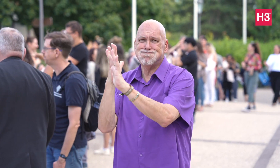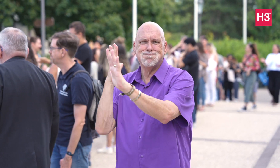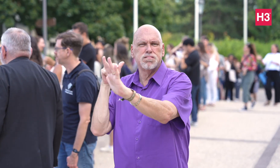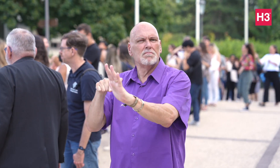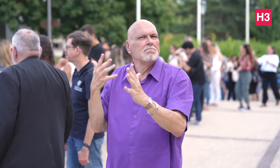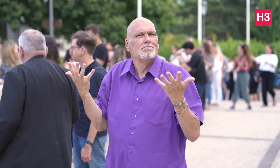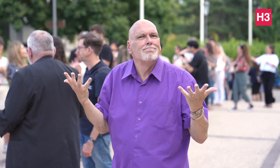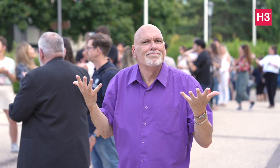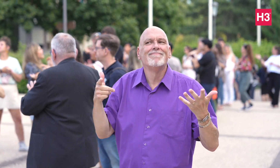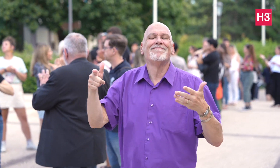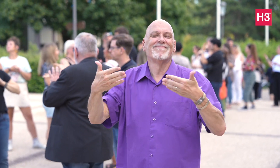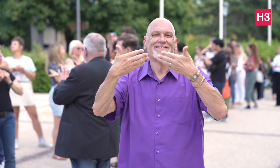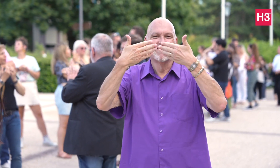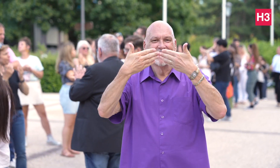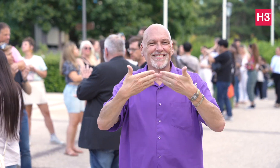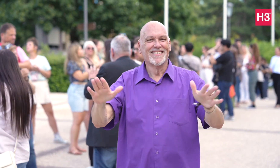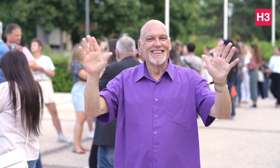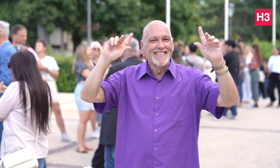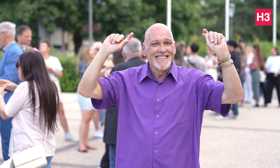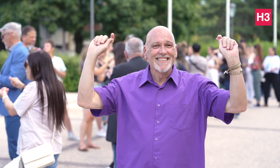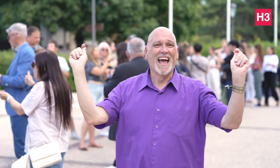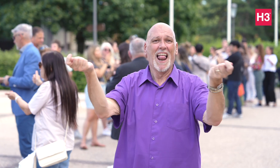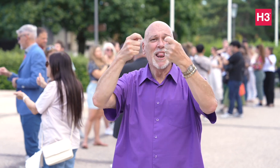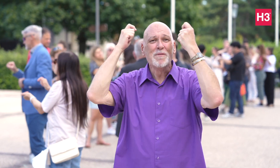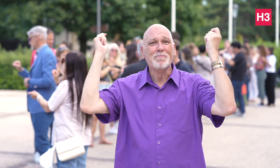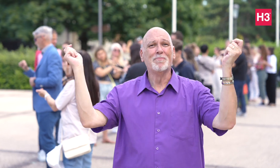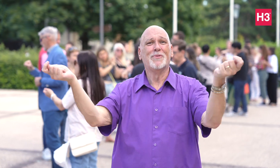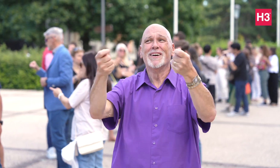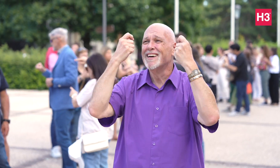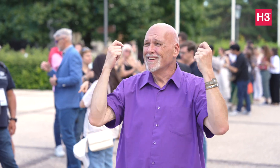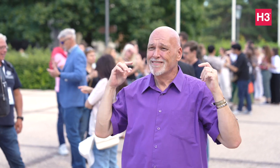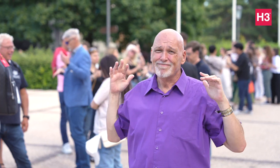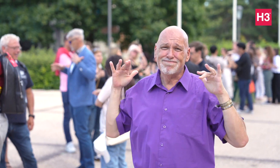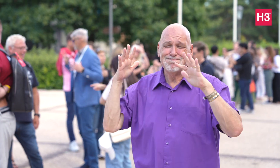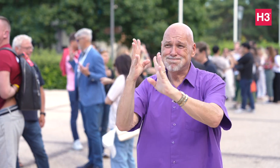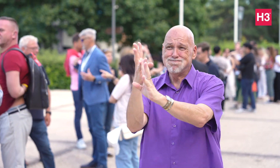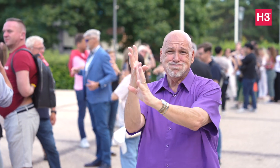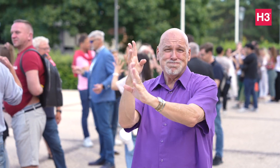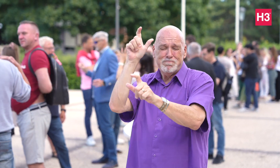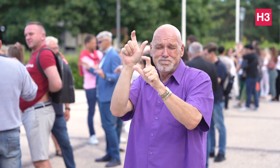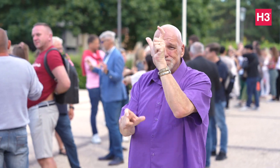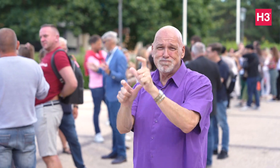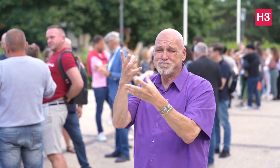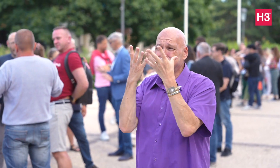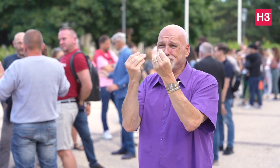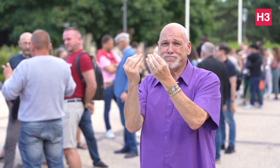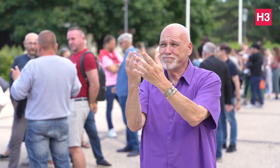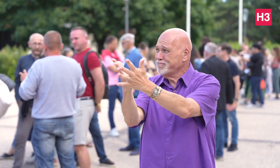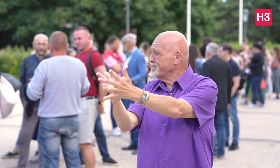as people gather ahead of the Clin d'Oeil Festival’s opening ceremony.